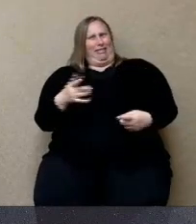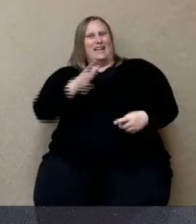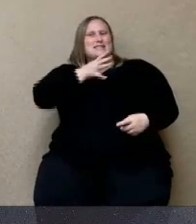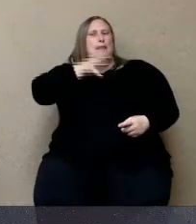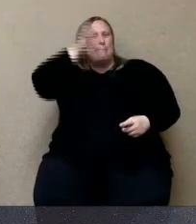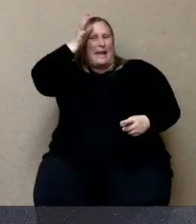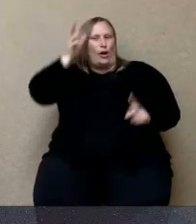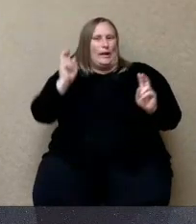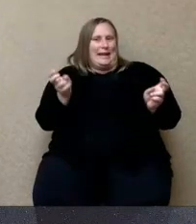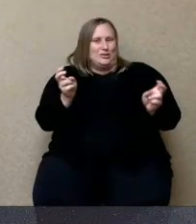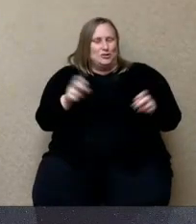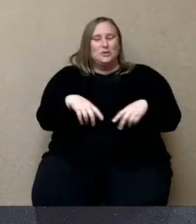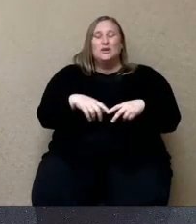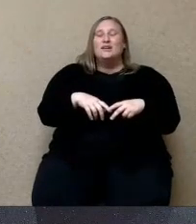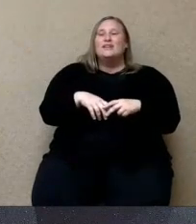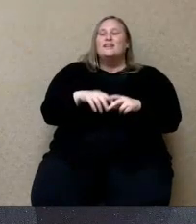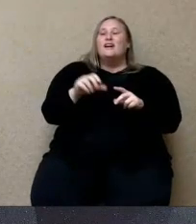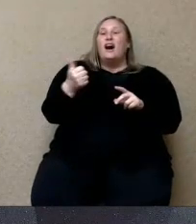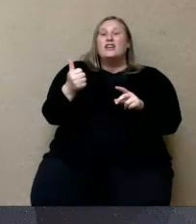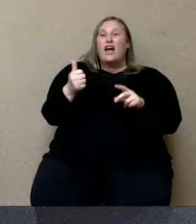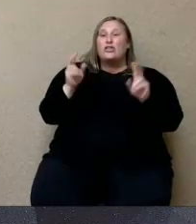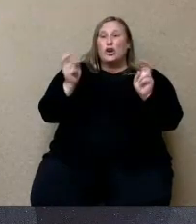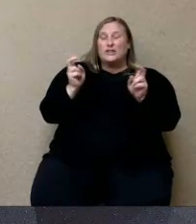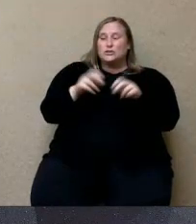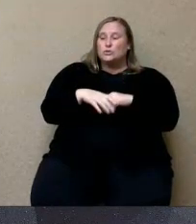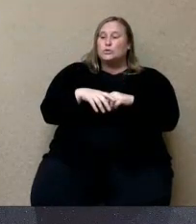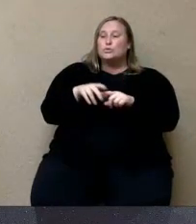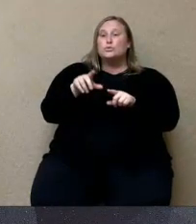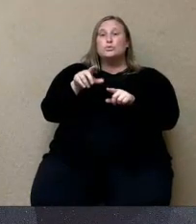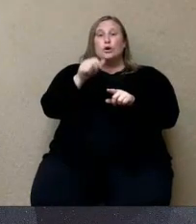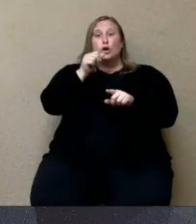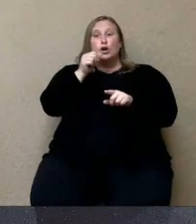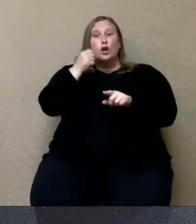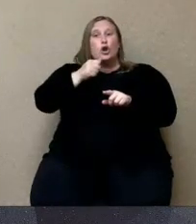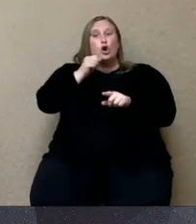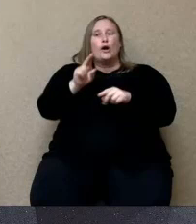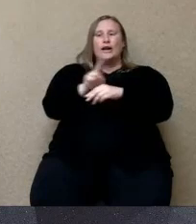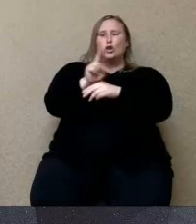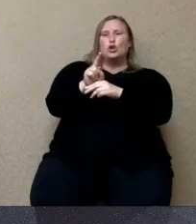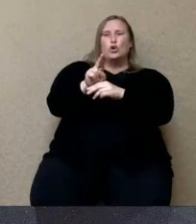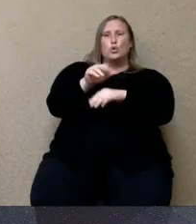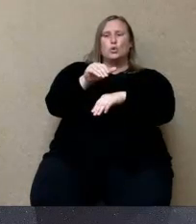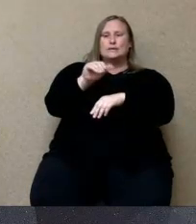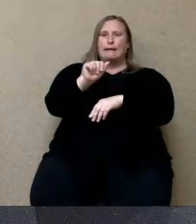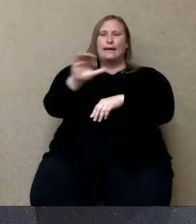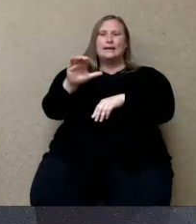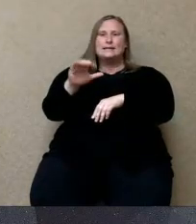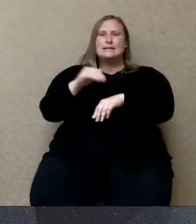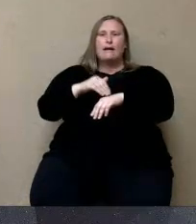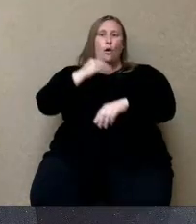helpful on this, is that she could use her AAC device around home, but she wouldn't use it around friends because